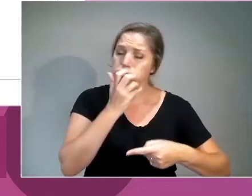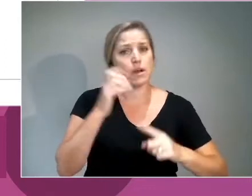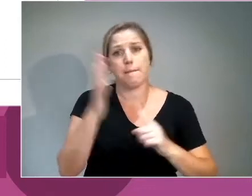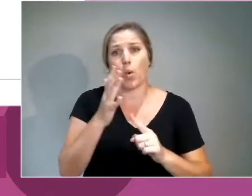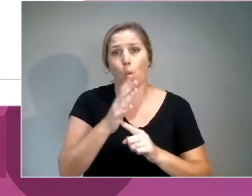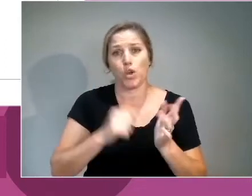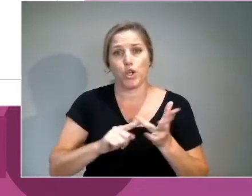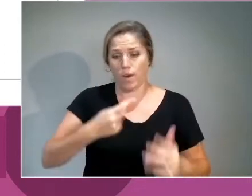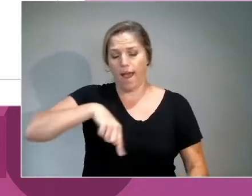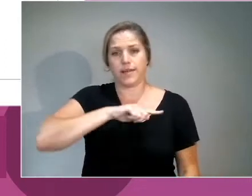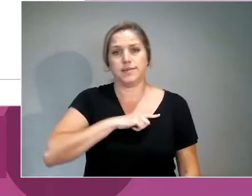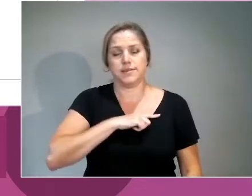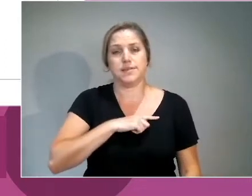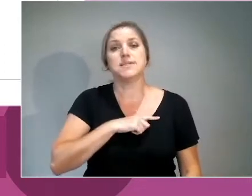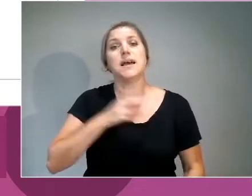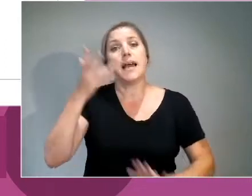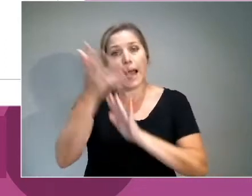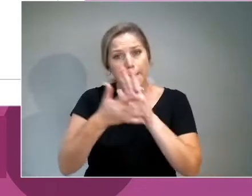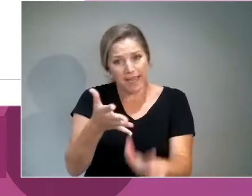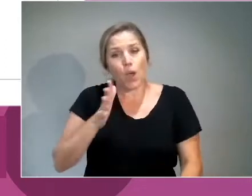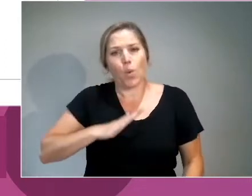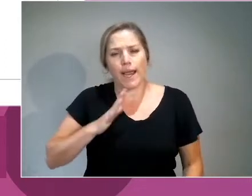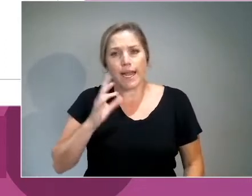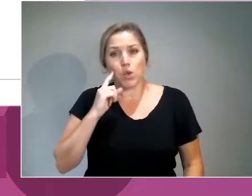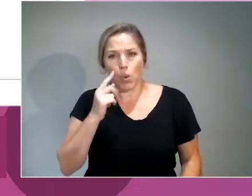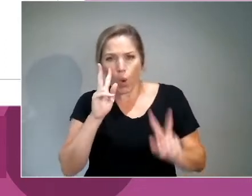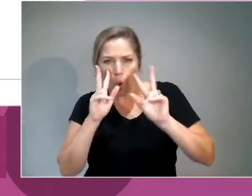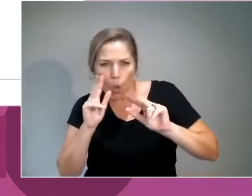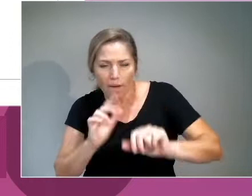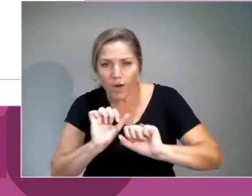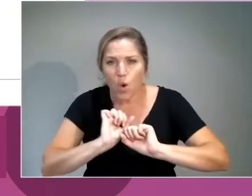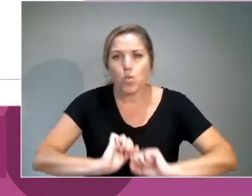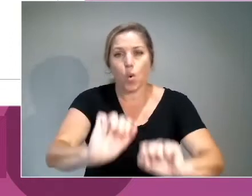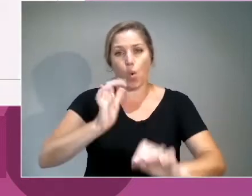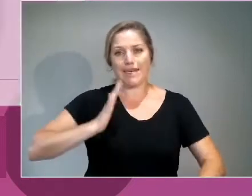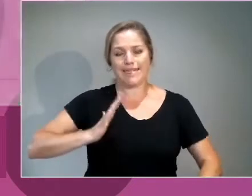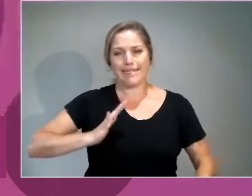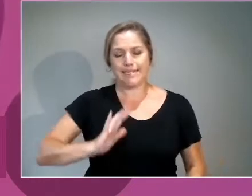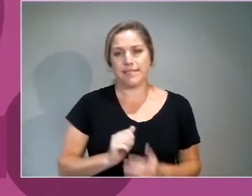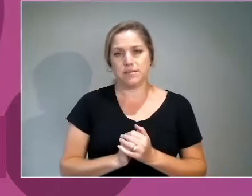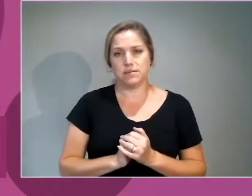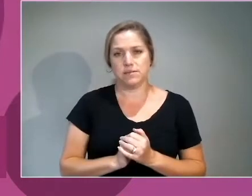specifically of your industry and your sector. How has the pandemic impacted on you? You join